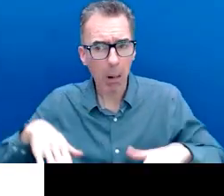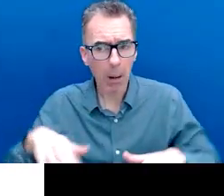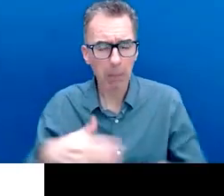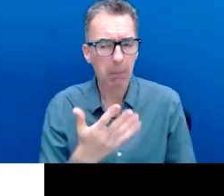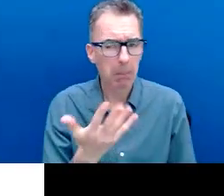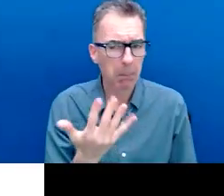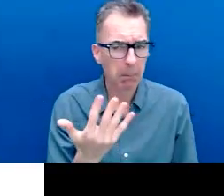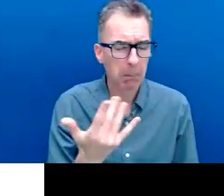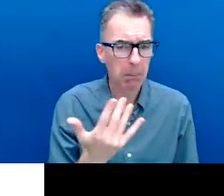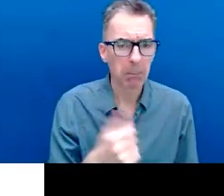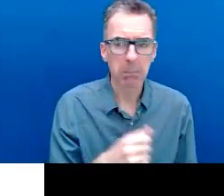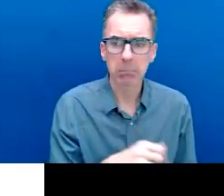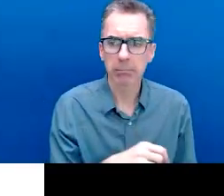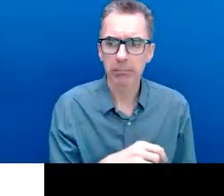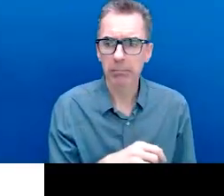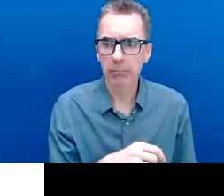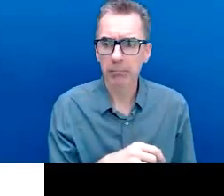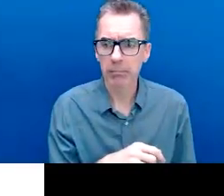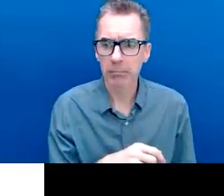From earlier.